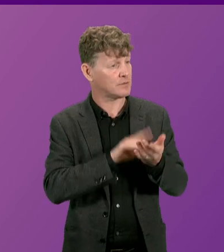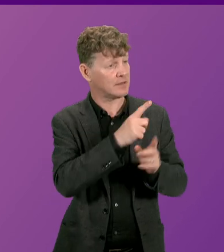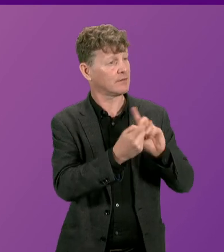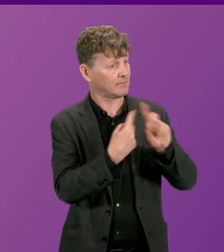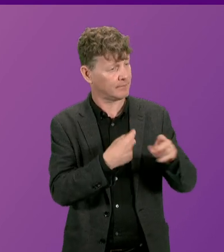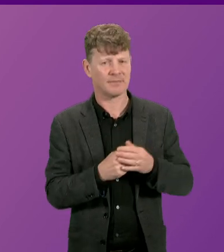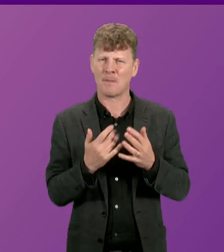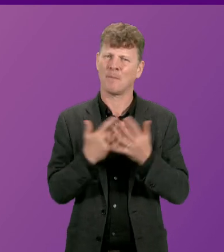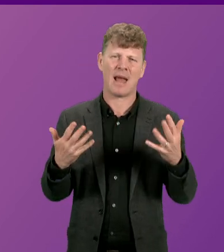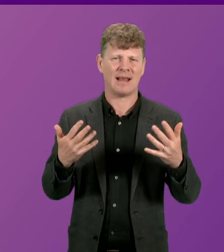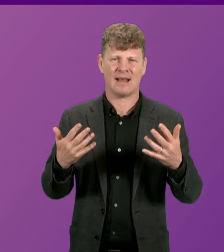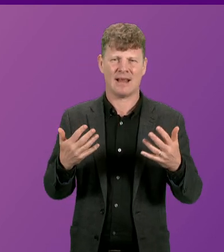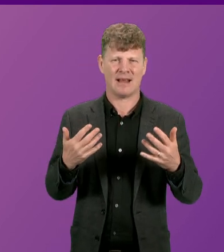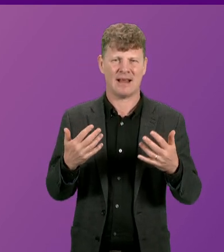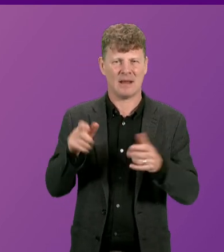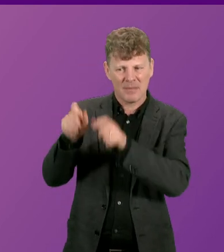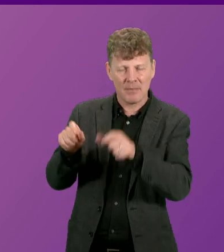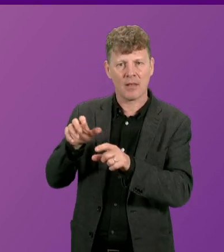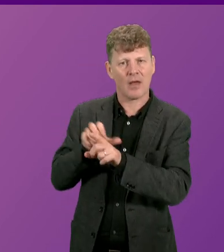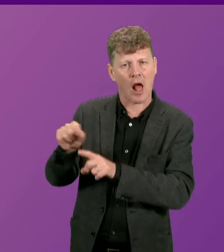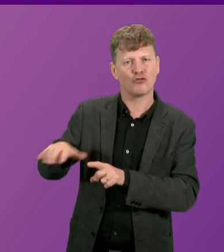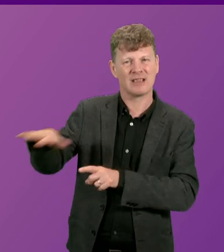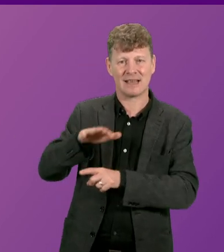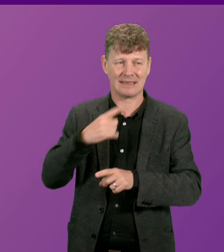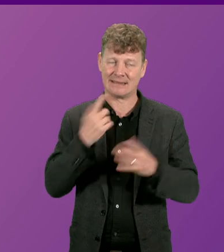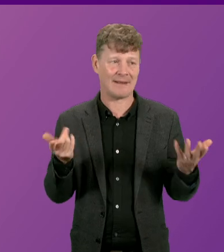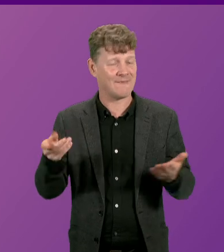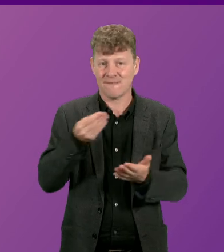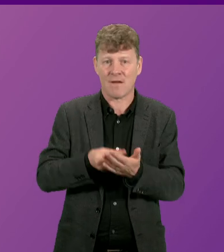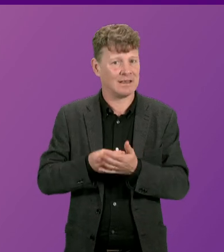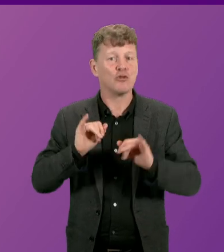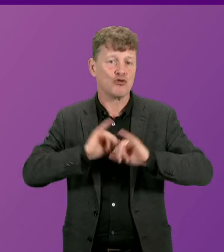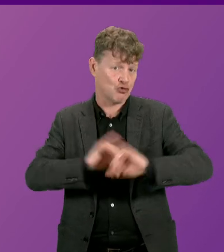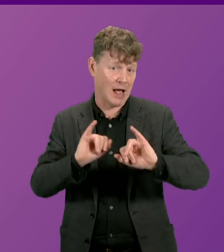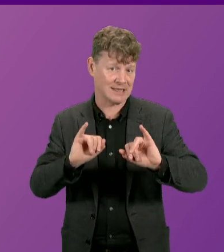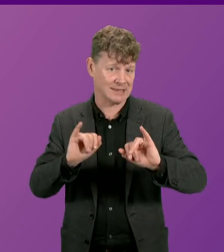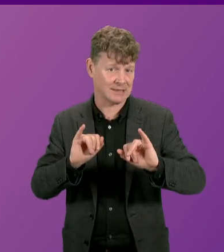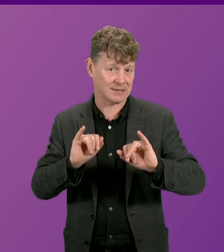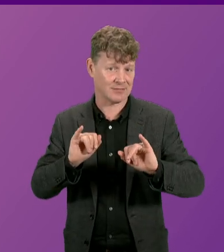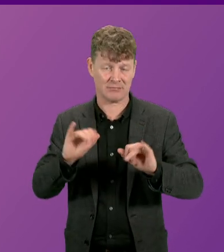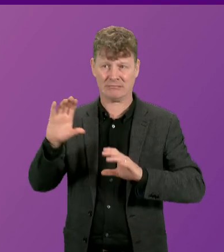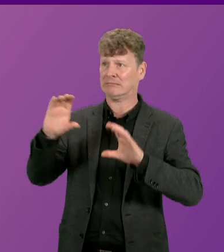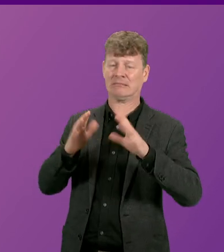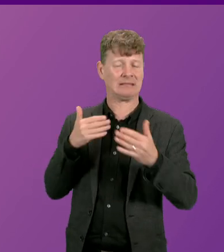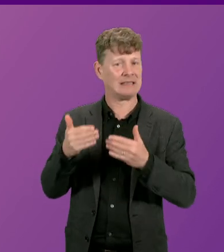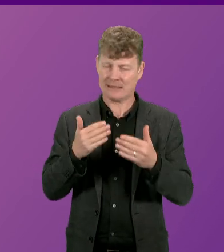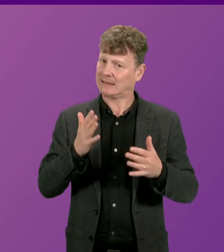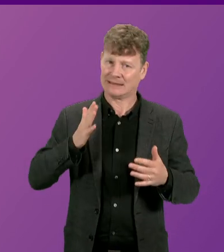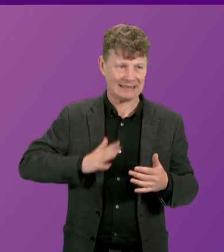Many figures in Scotland’s culture sector are warning that the scale of their funding crisis cannot be overstated. There is a real need to shore up confidence in